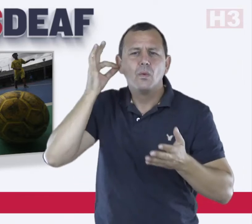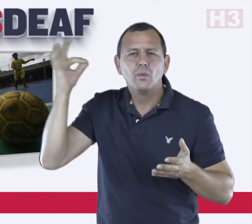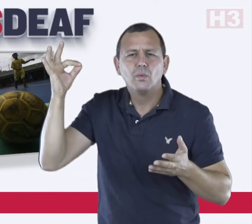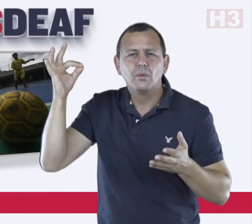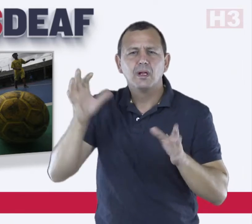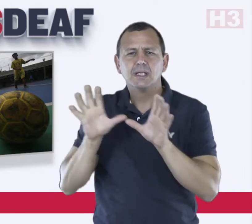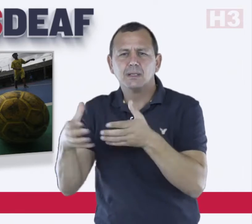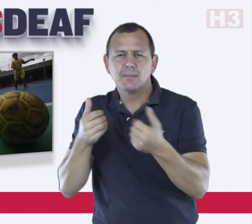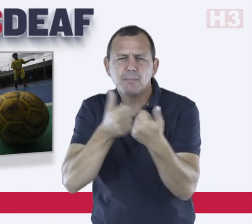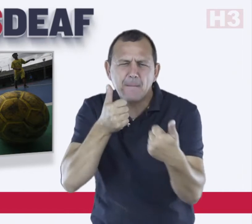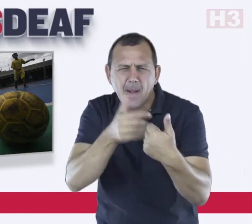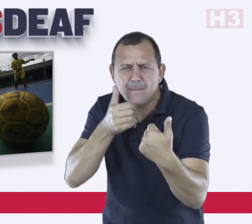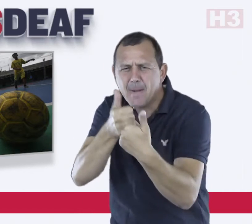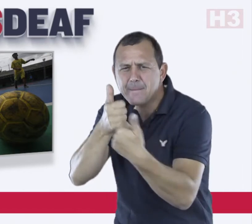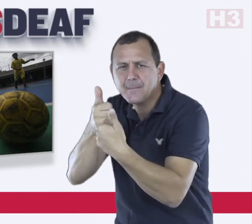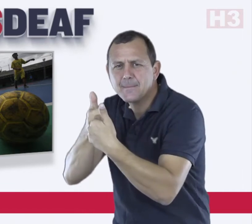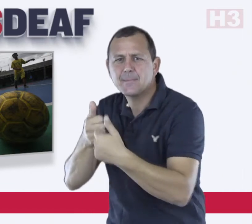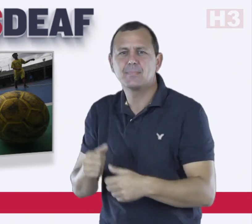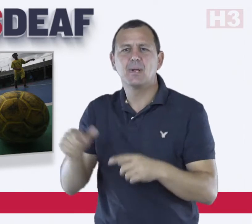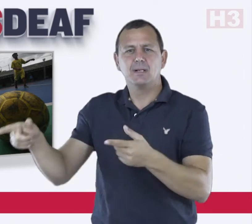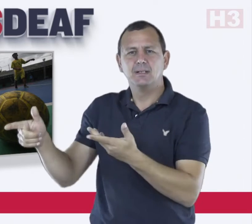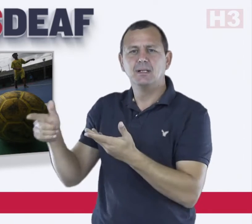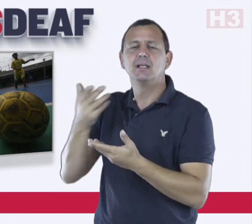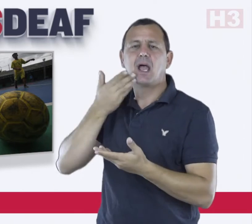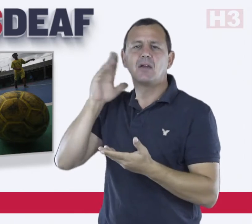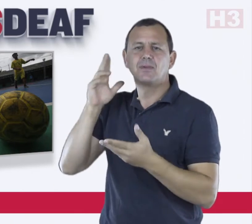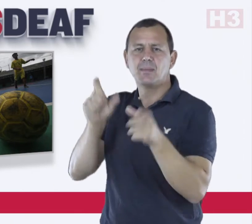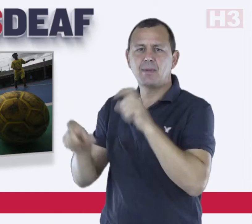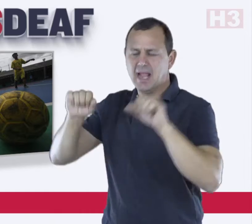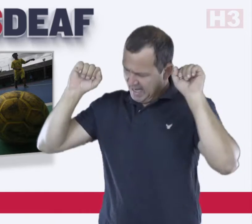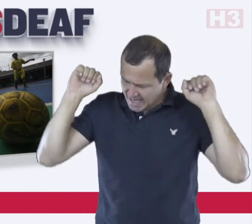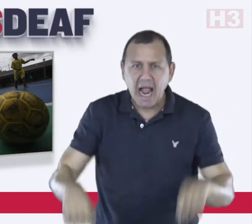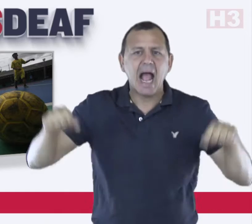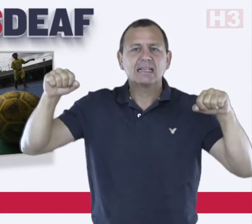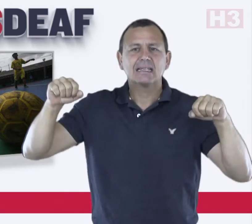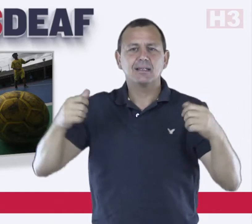city’s hearing league, allowed deaf players to able